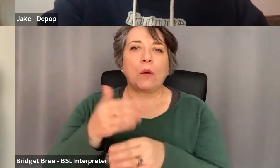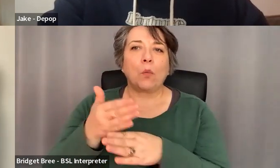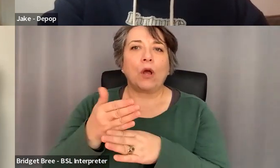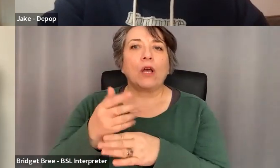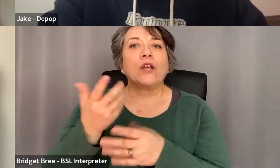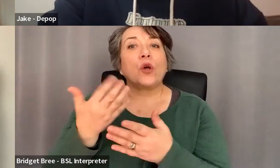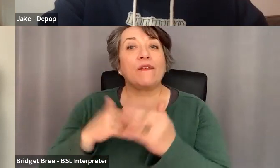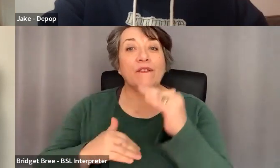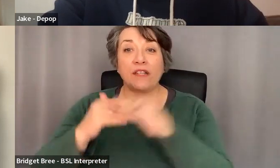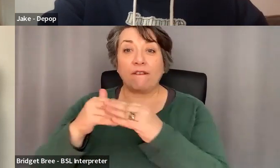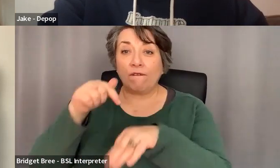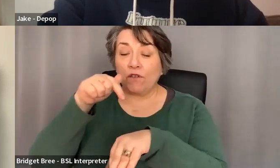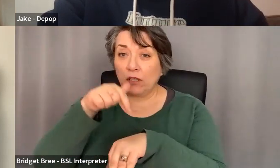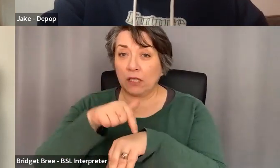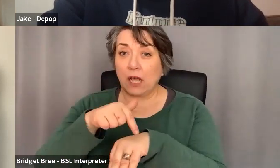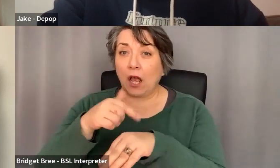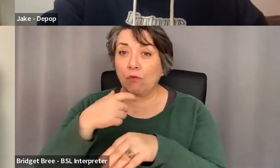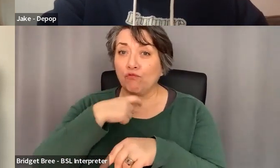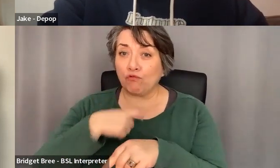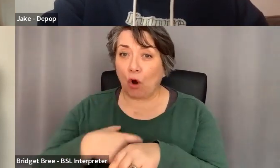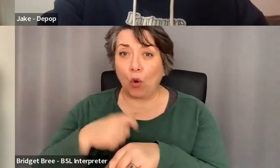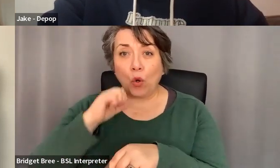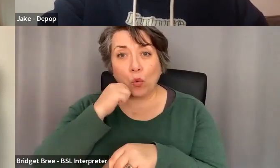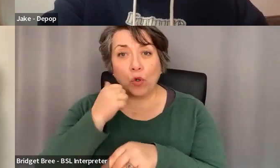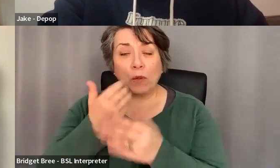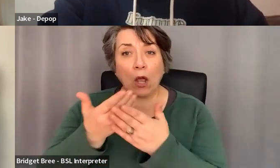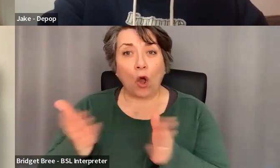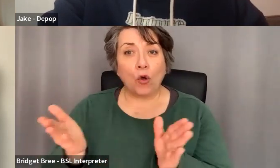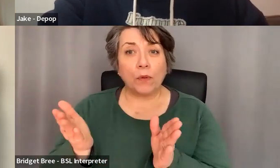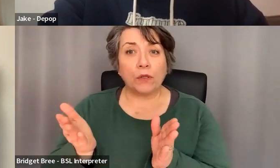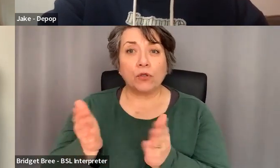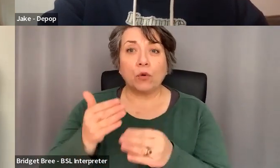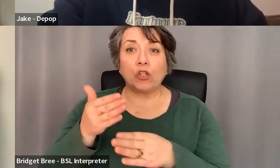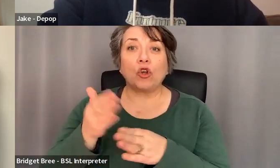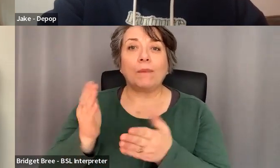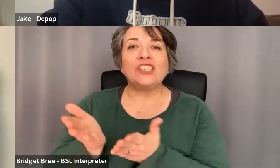Would you be open to job share applications, or would you consider whether or not a role could be done part time? When you advertise a role at two time would you be open to job share